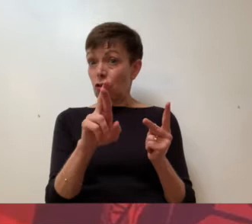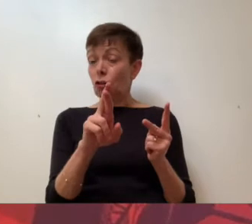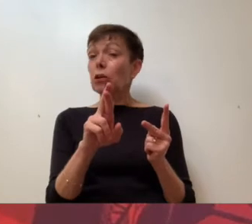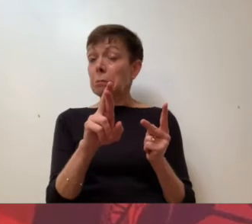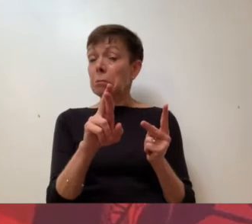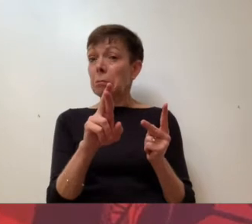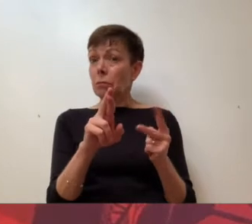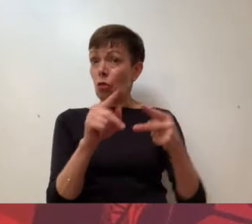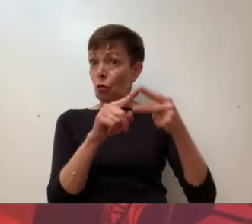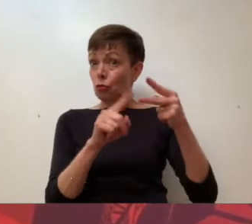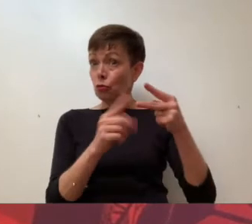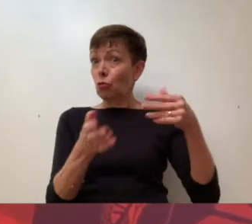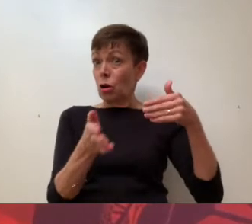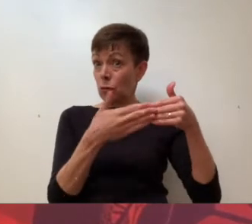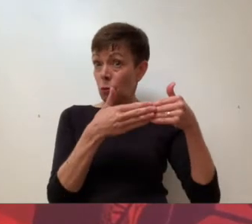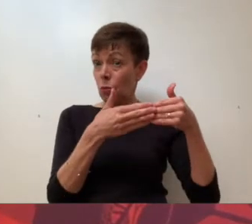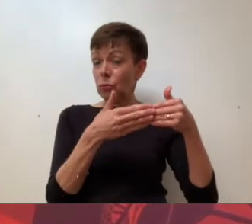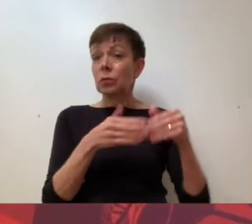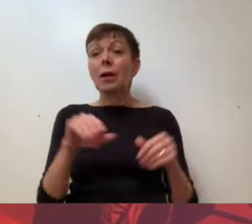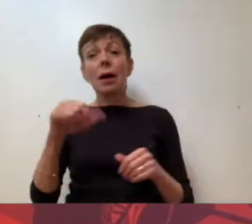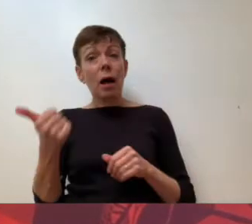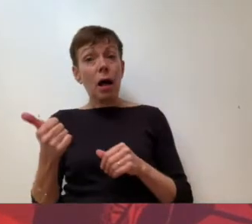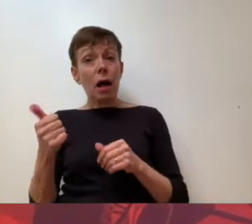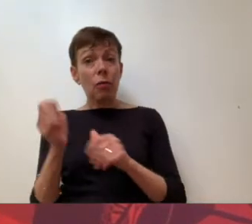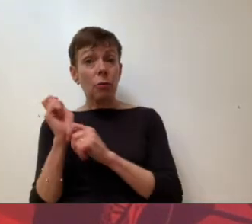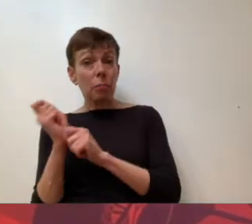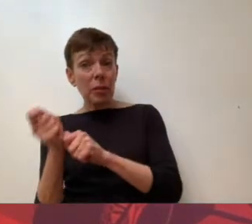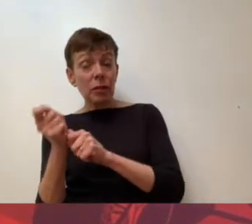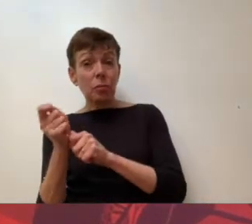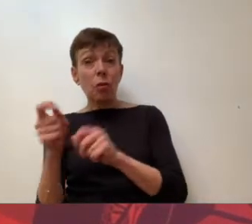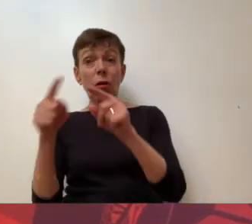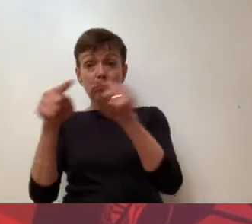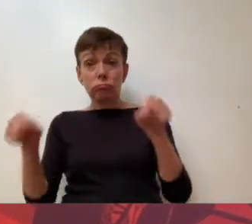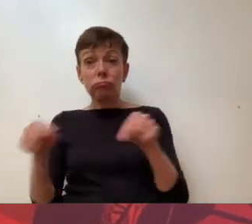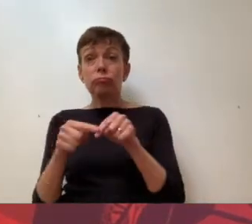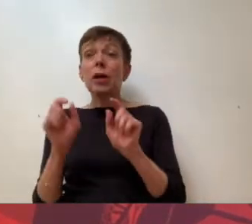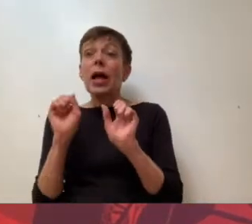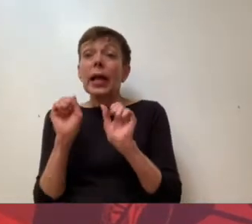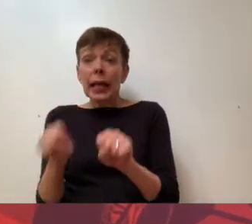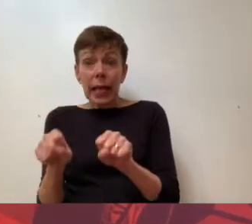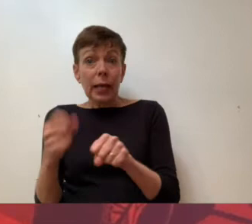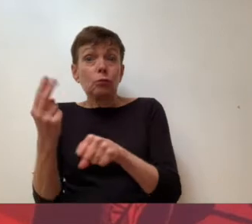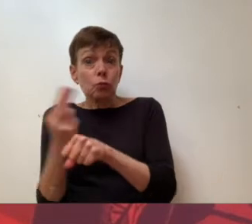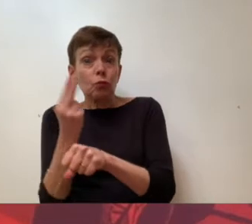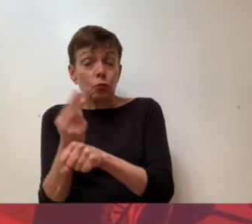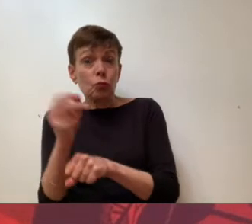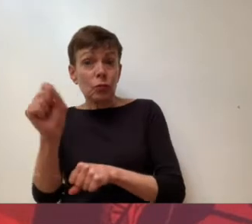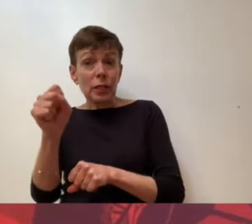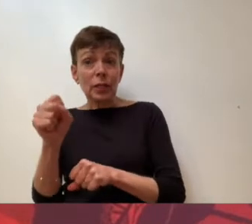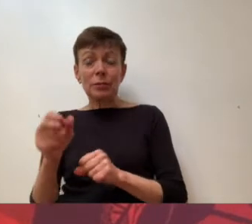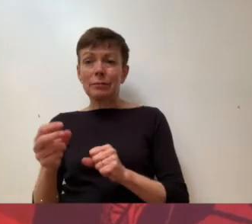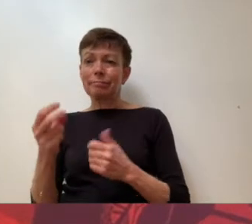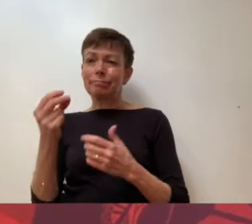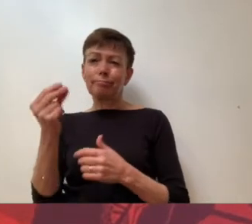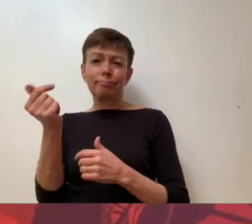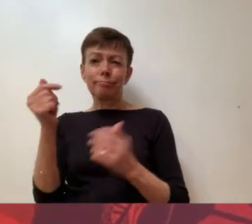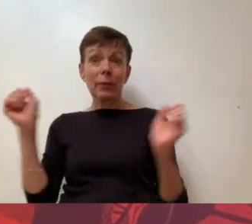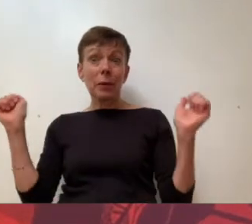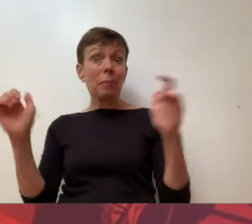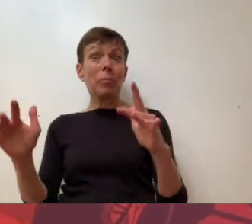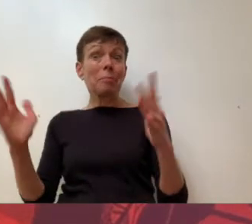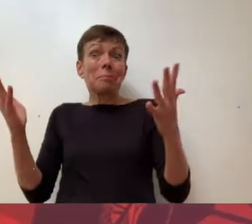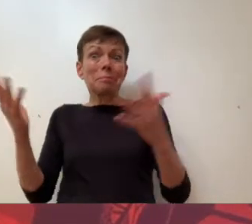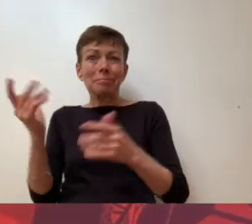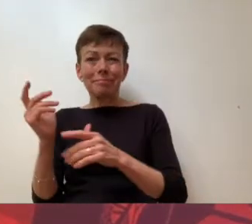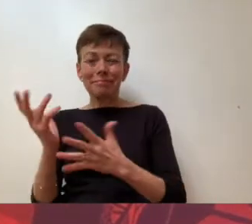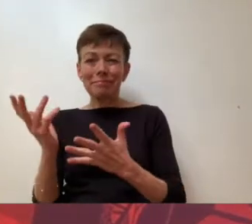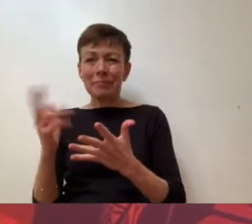Centre and tonight I have the opportunity to speak to you about some exciting openings